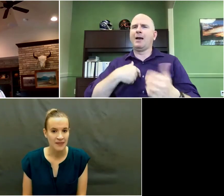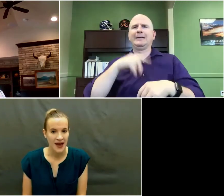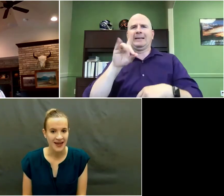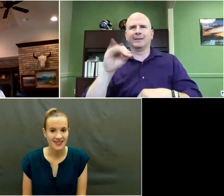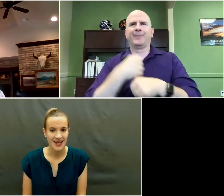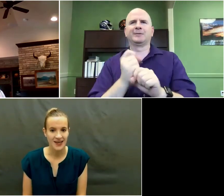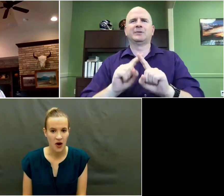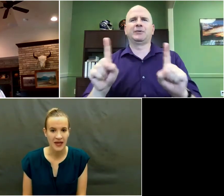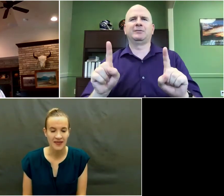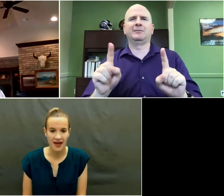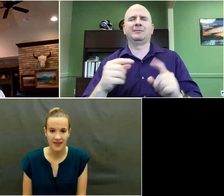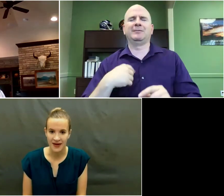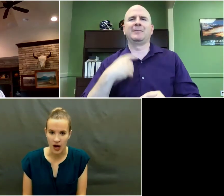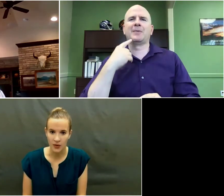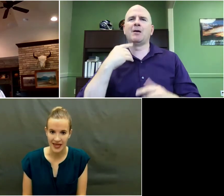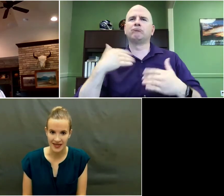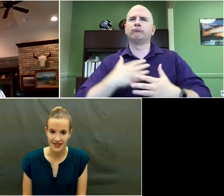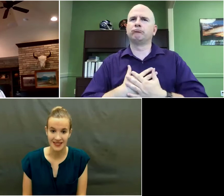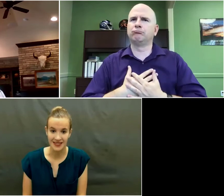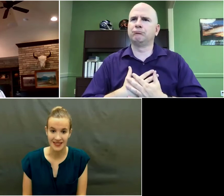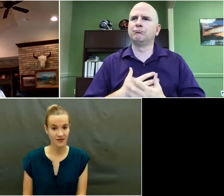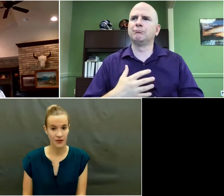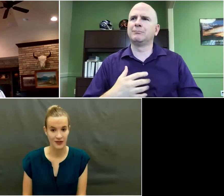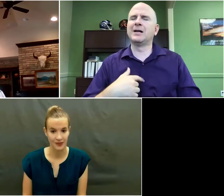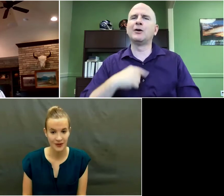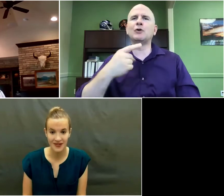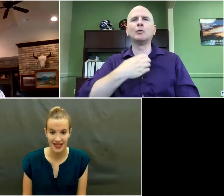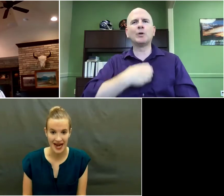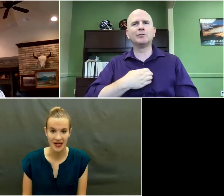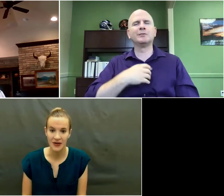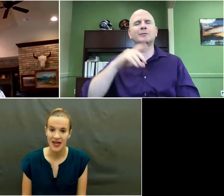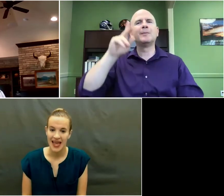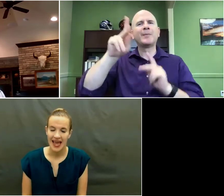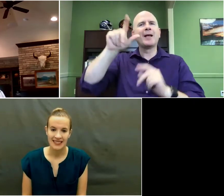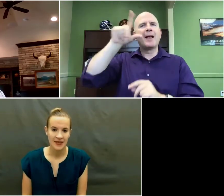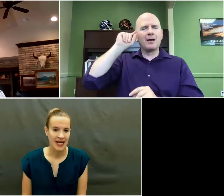passed and knowing that there now is a standard for interpreters in Idaho is something that I'm